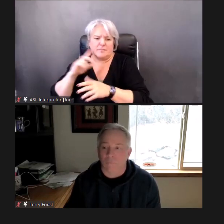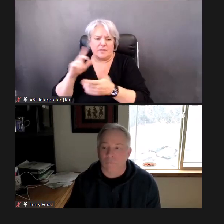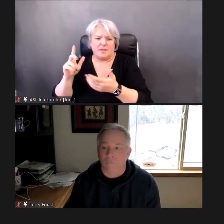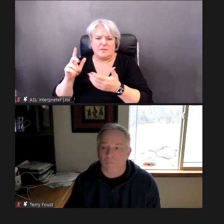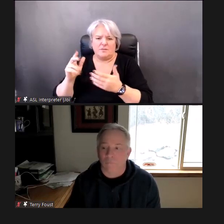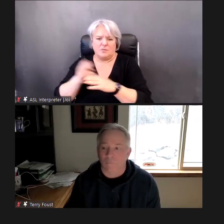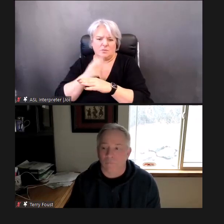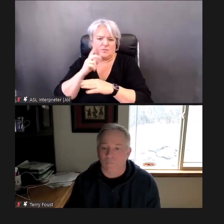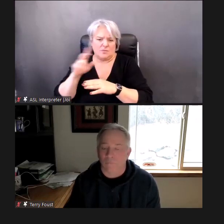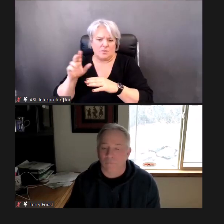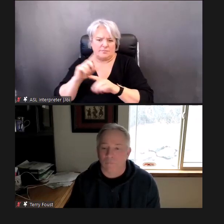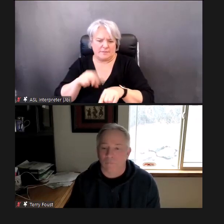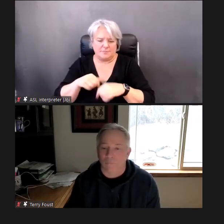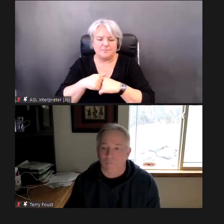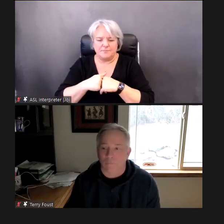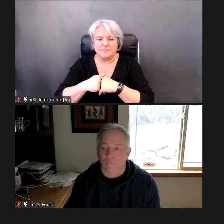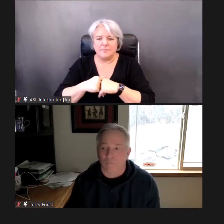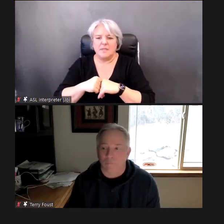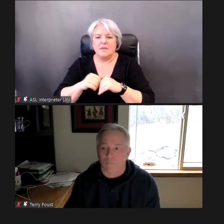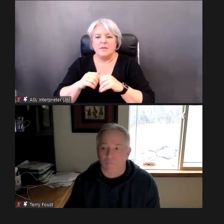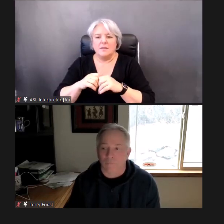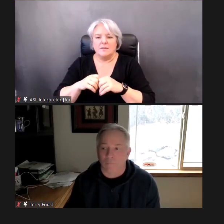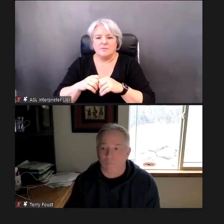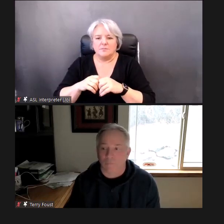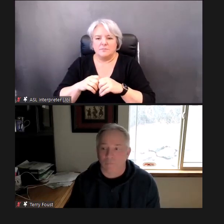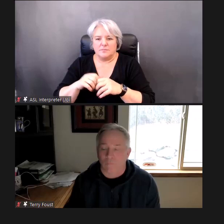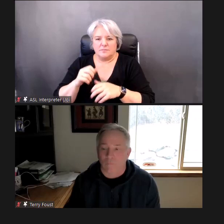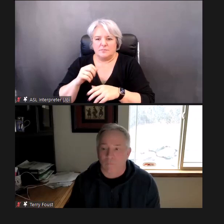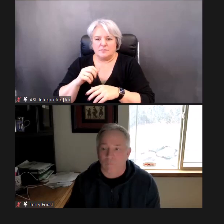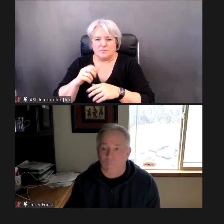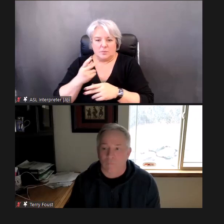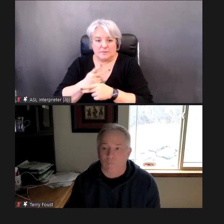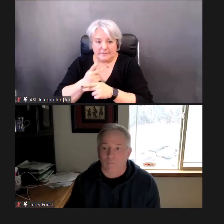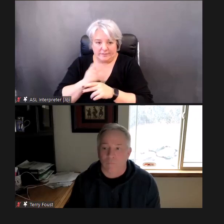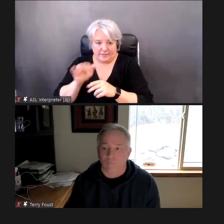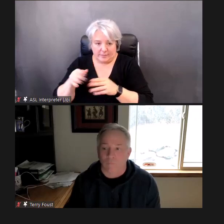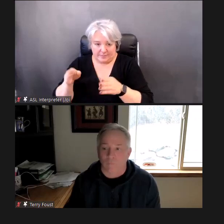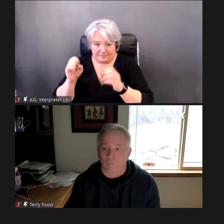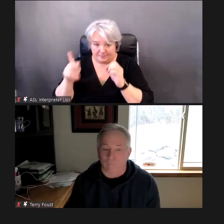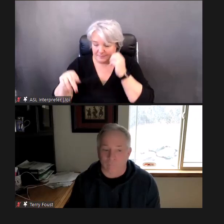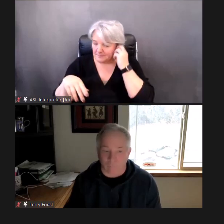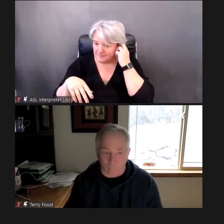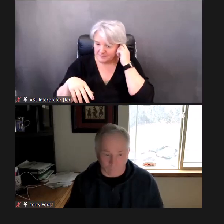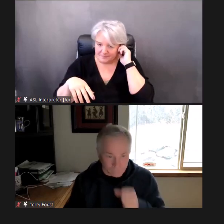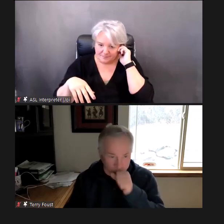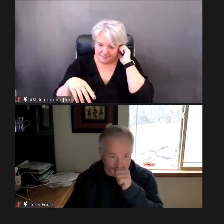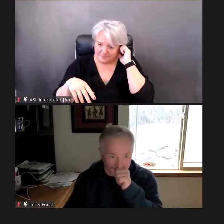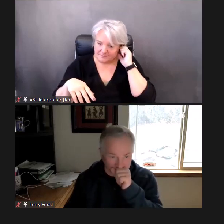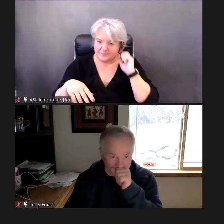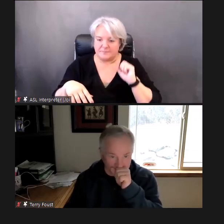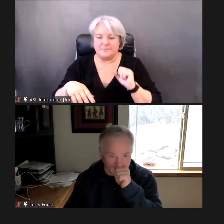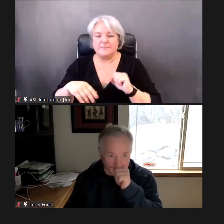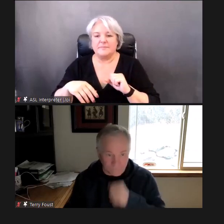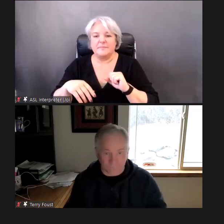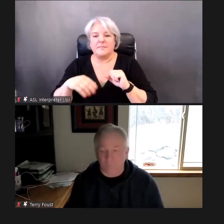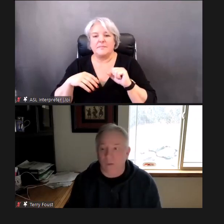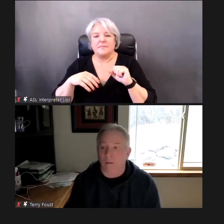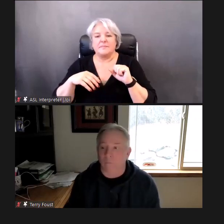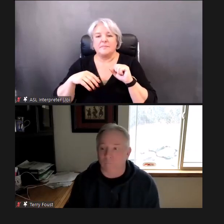we'll we'll um address them that way so